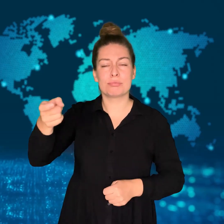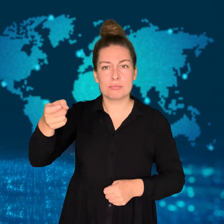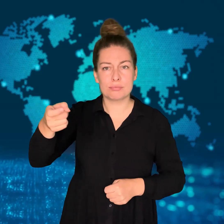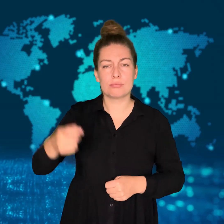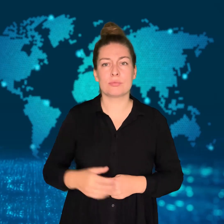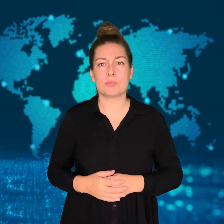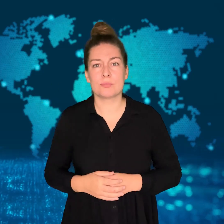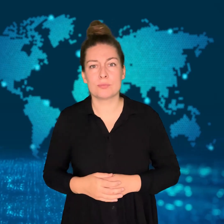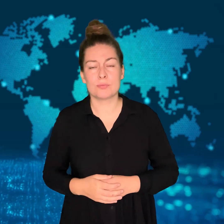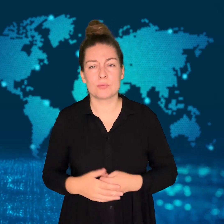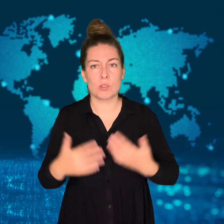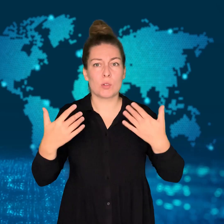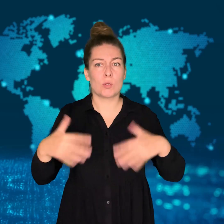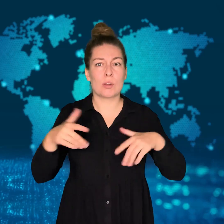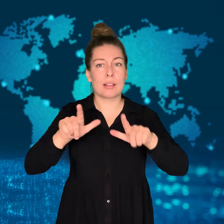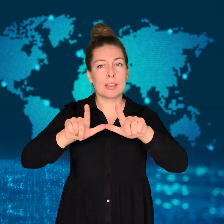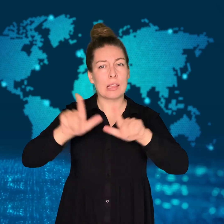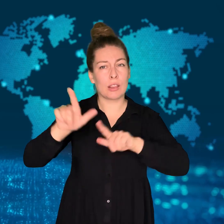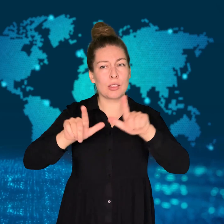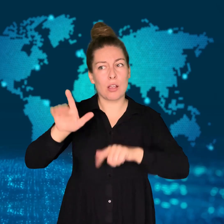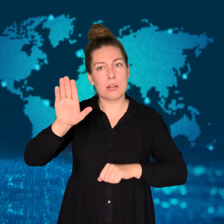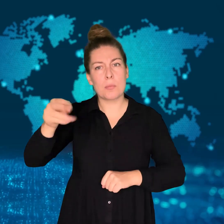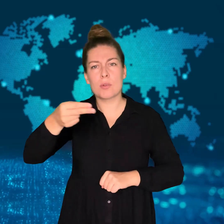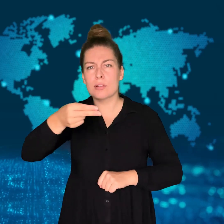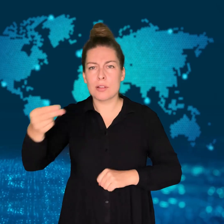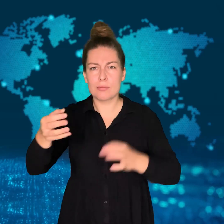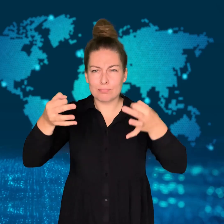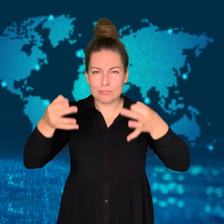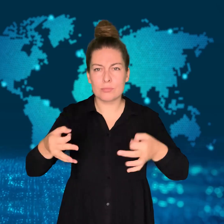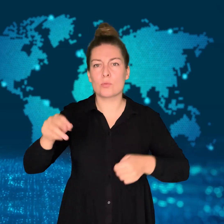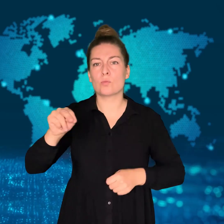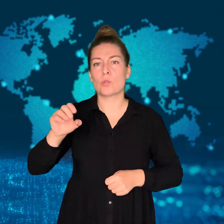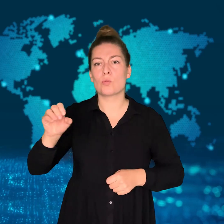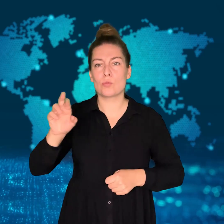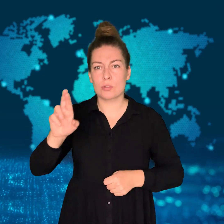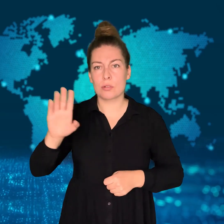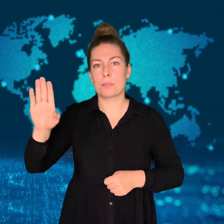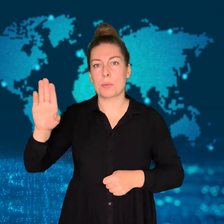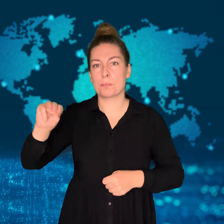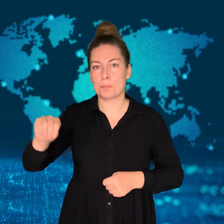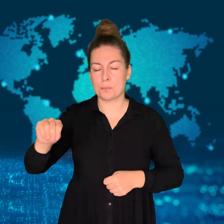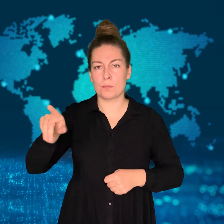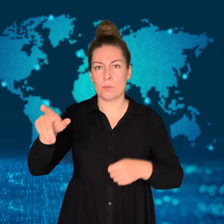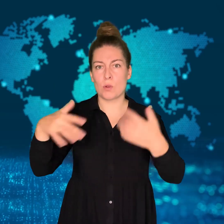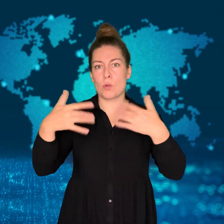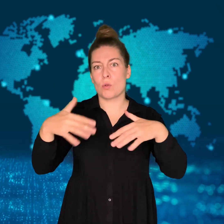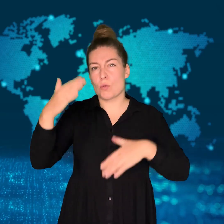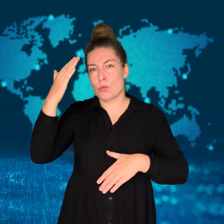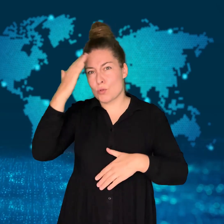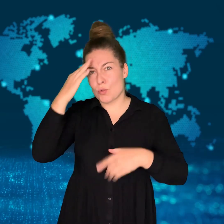"Noor BM" and had over 370,000 followers on Instagram and TikTok.